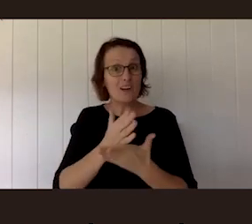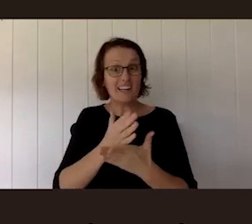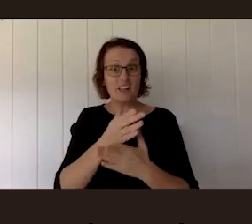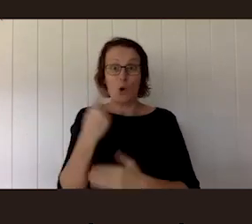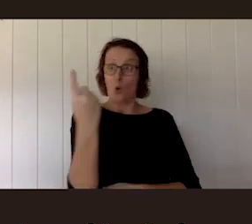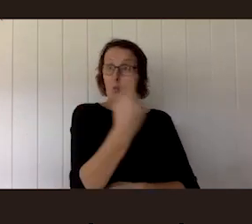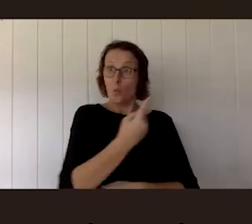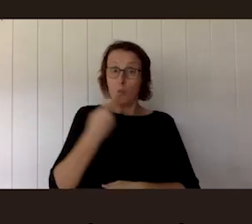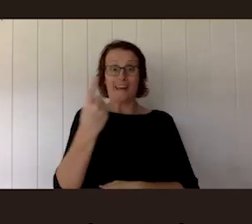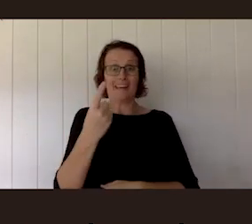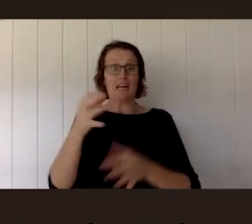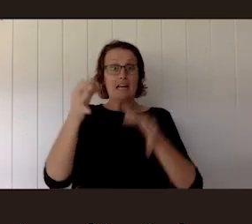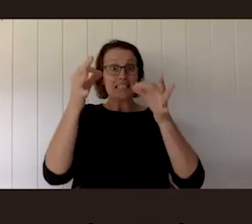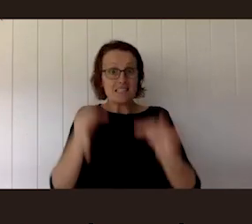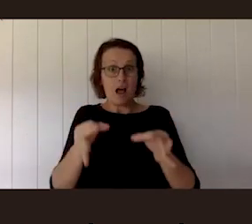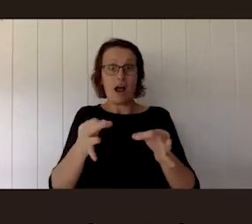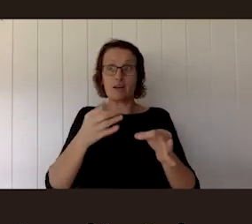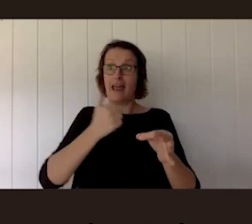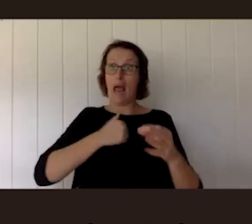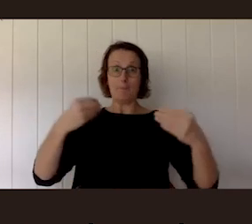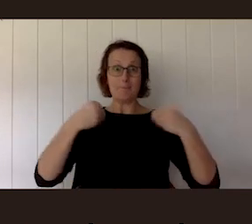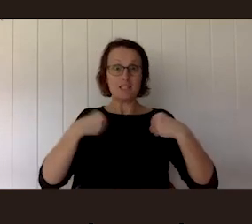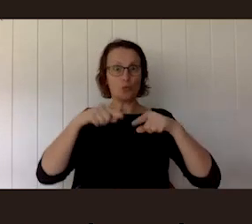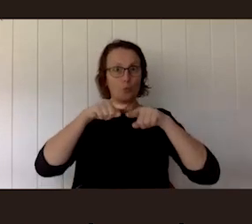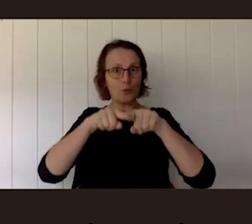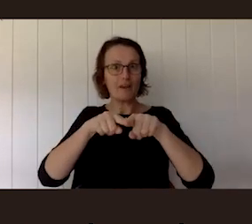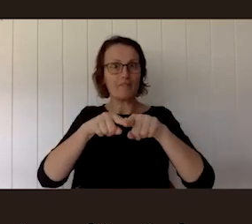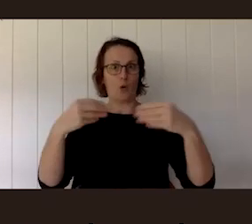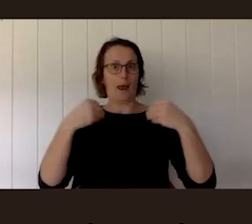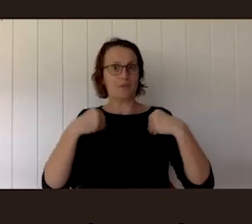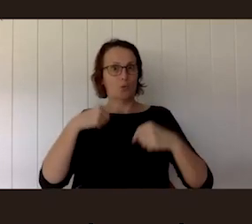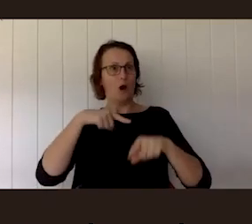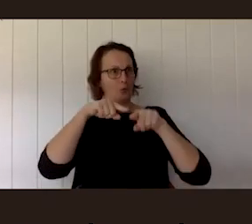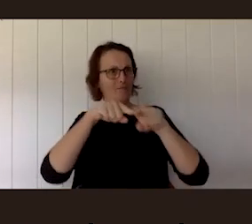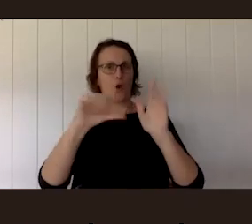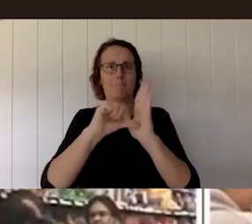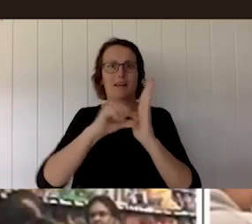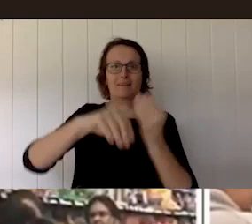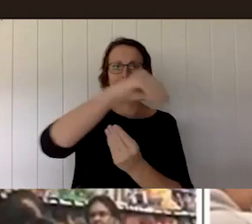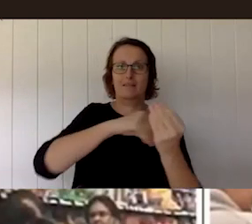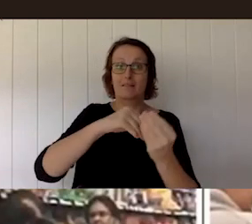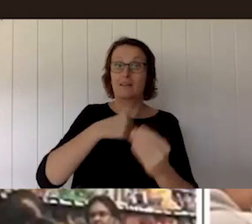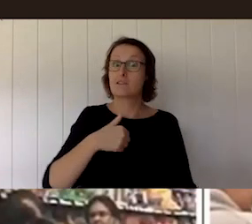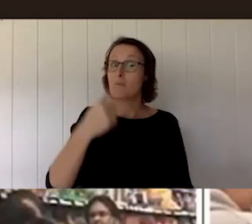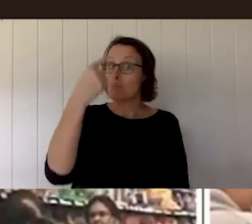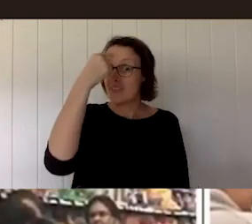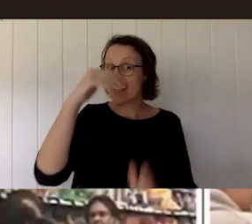we set up our organisations and businesses. And I want to challenge this right now. Because the activities that we see and the